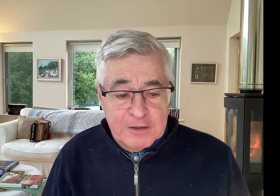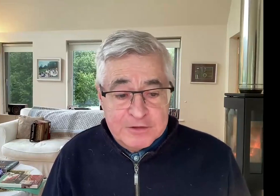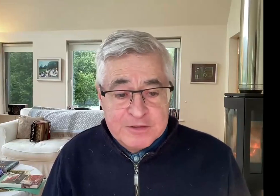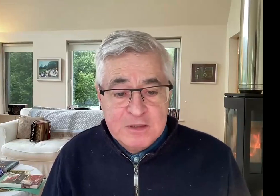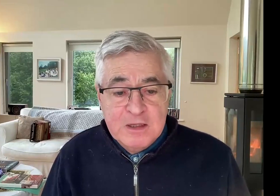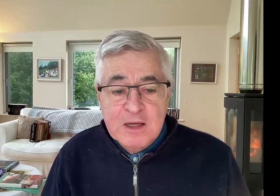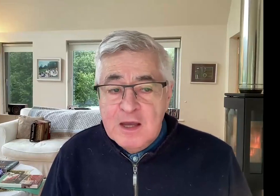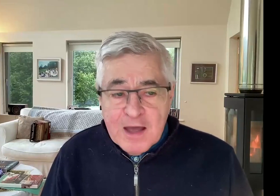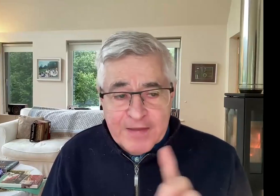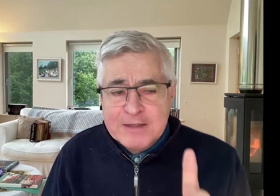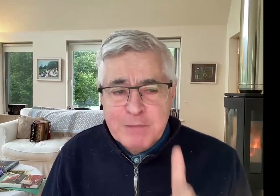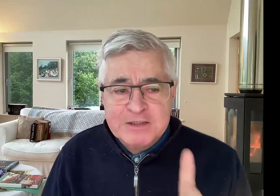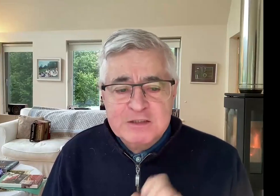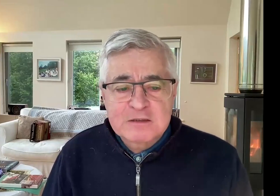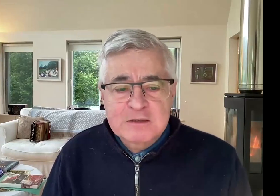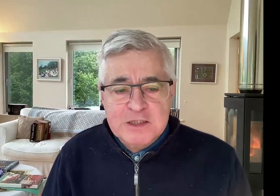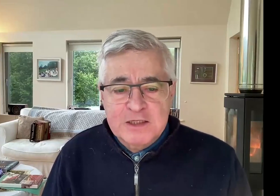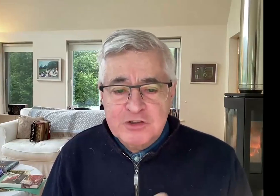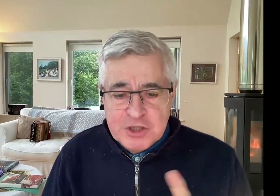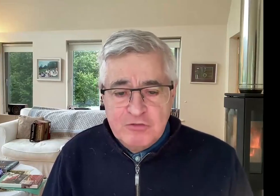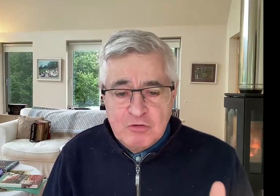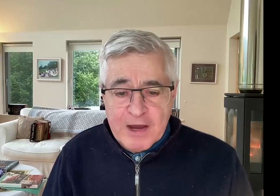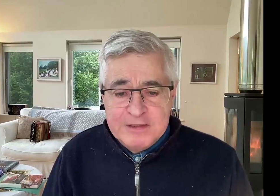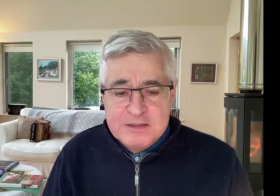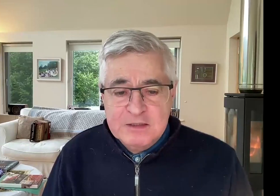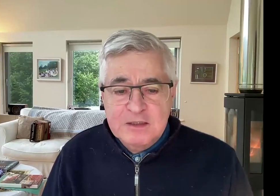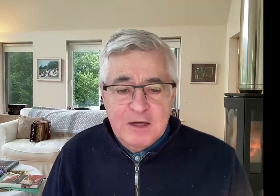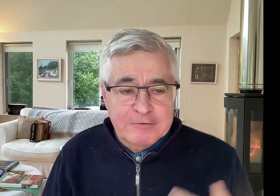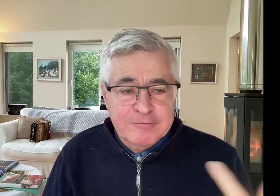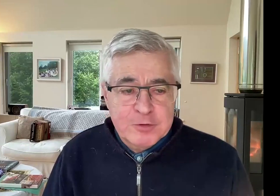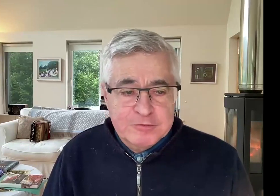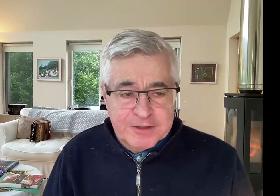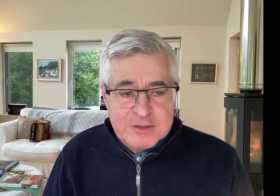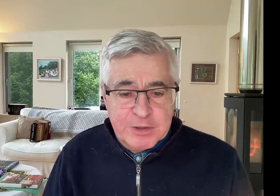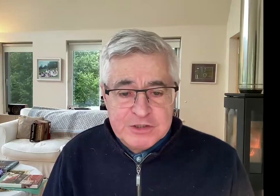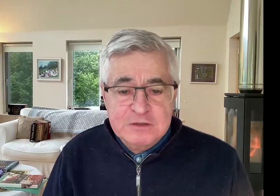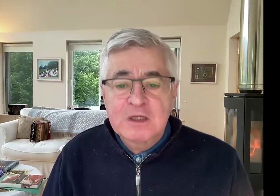And that meant taking general rights like freedom of expression, identifying the many